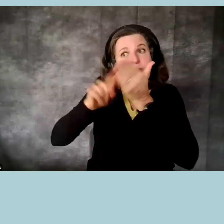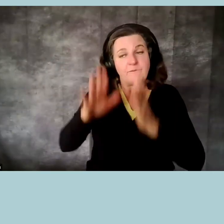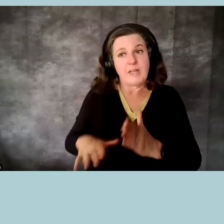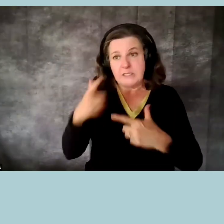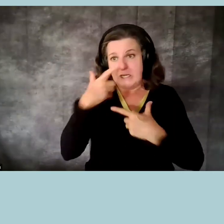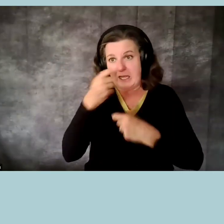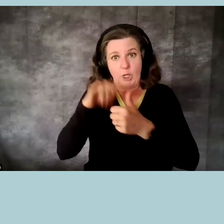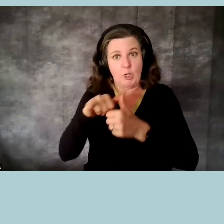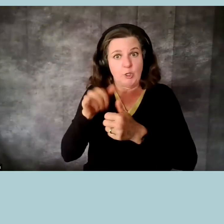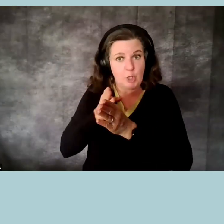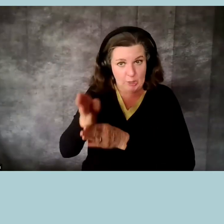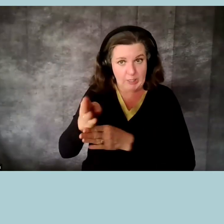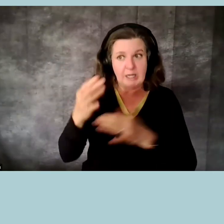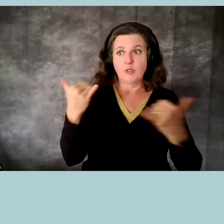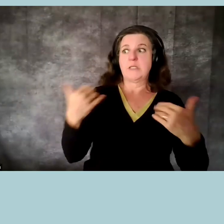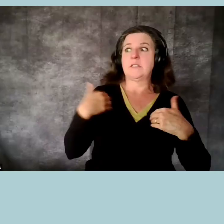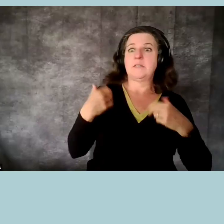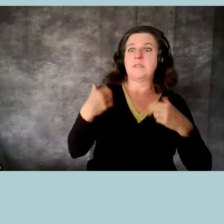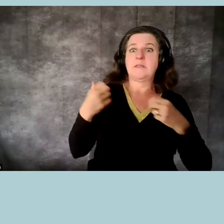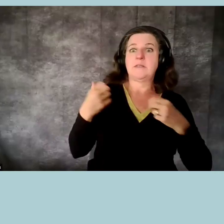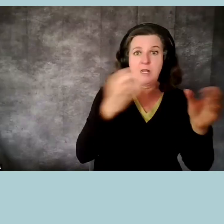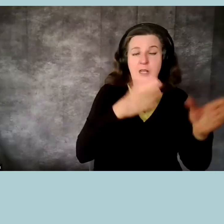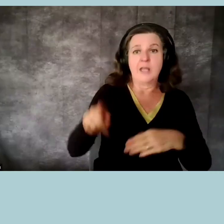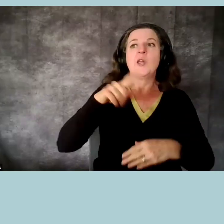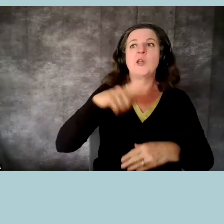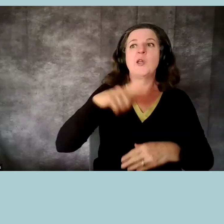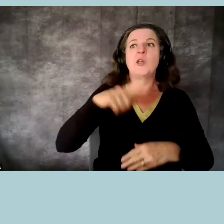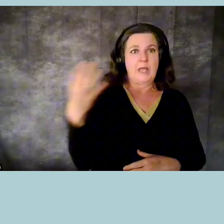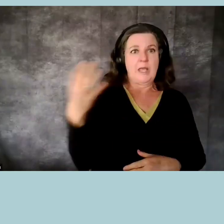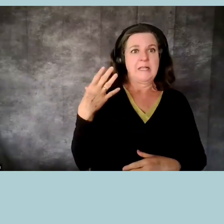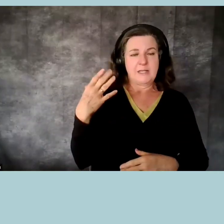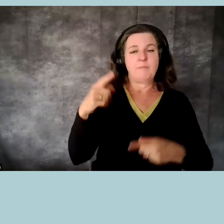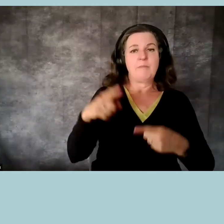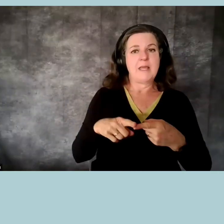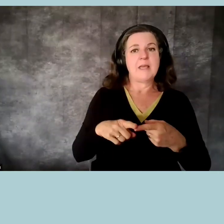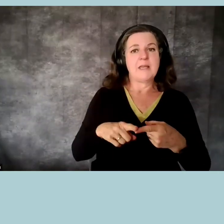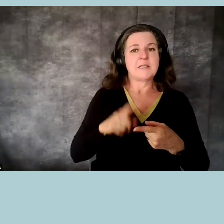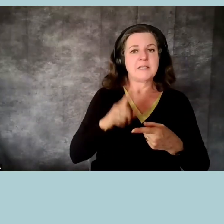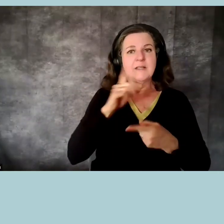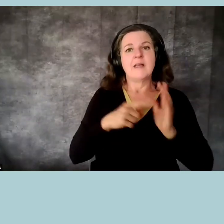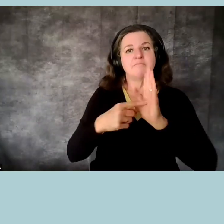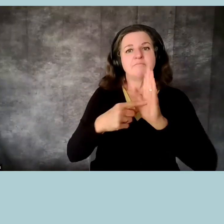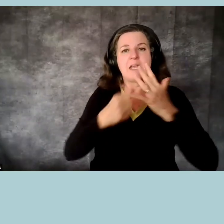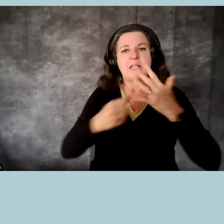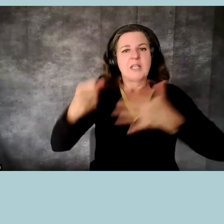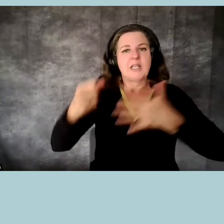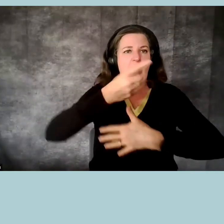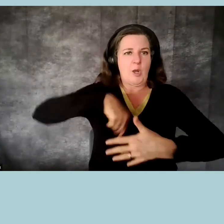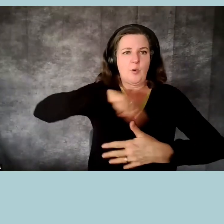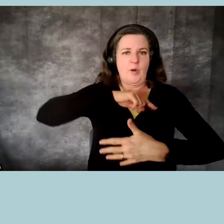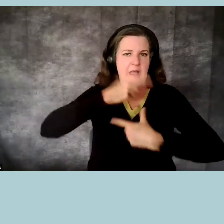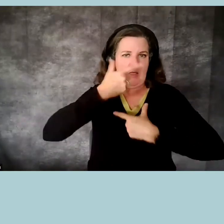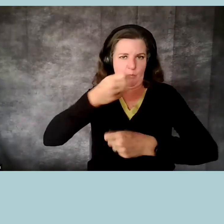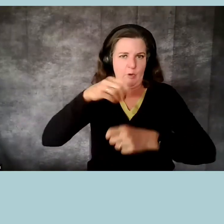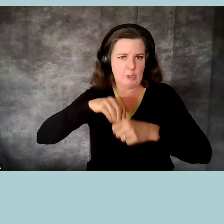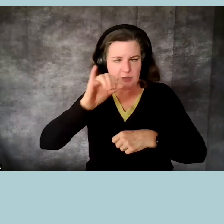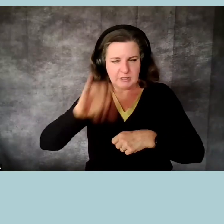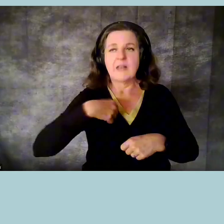plan, you can submit, and there's obviously, it's shown that it's a priority that we're interested in this. So I think there's a range of ideas.